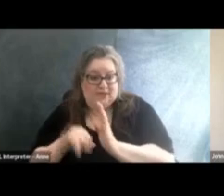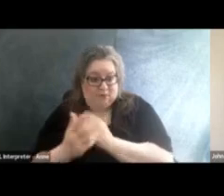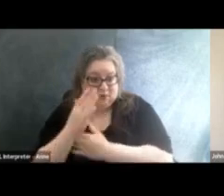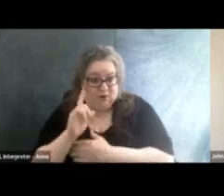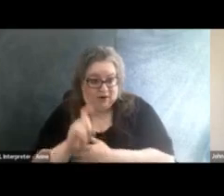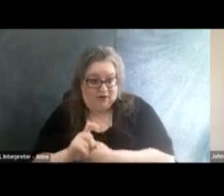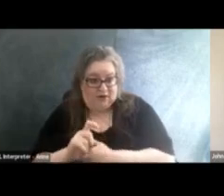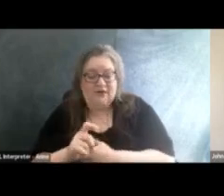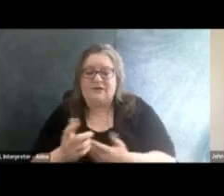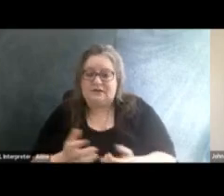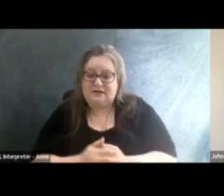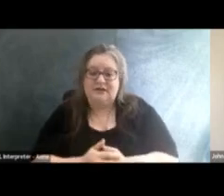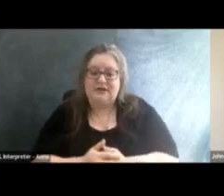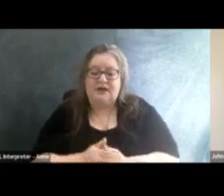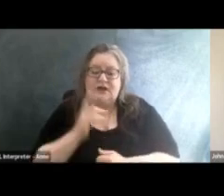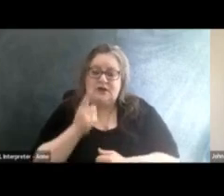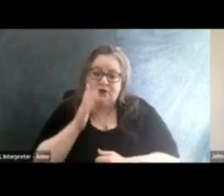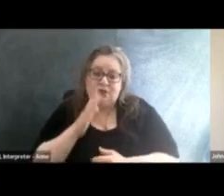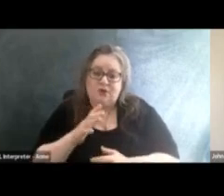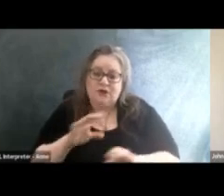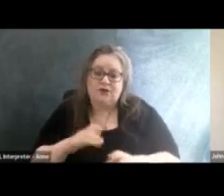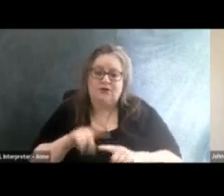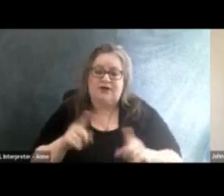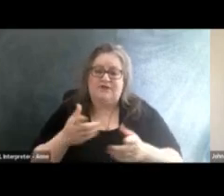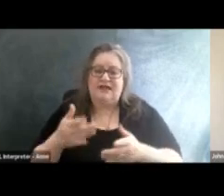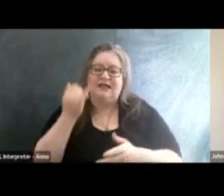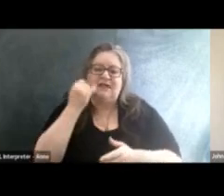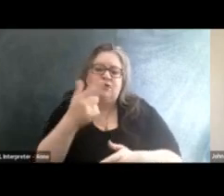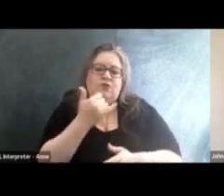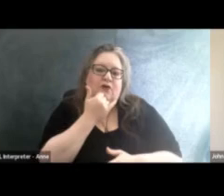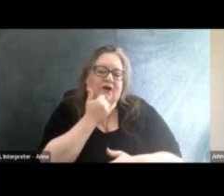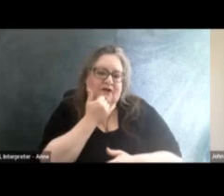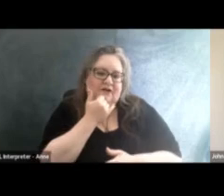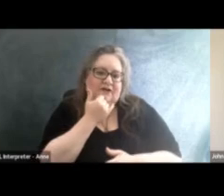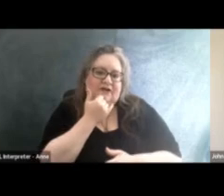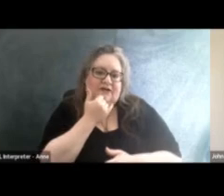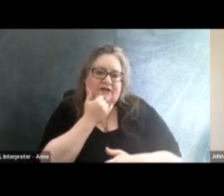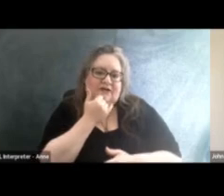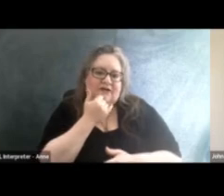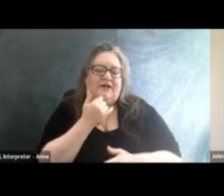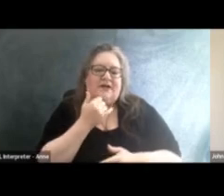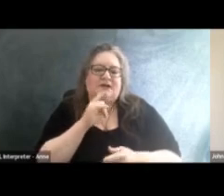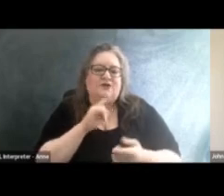get you will do very different things if you're wrong, to the therapeutic alliance. If you